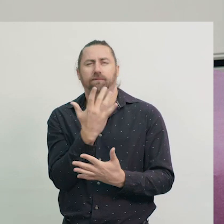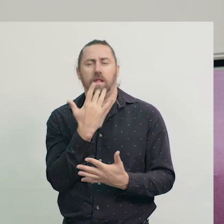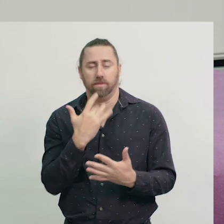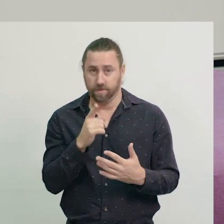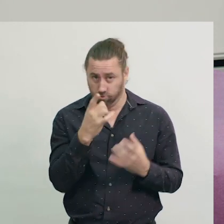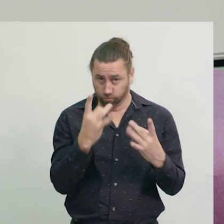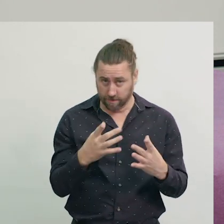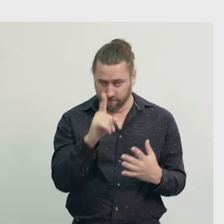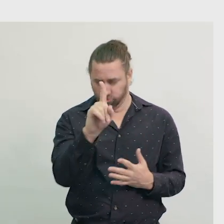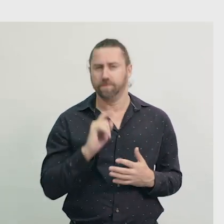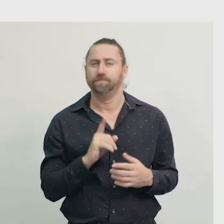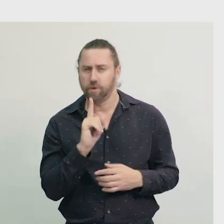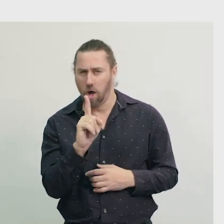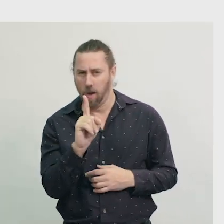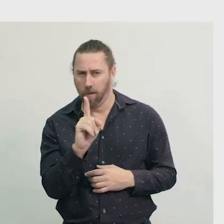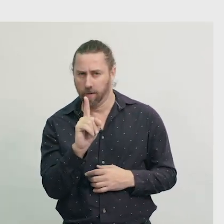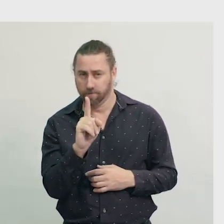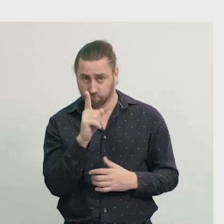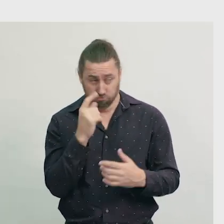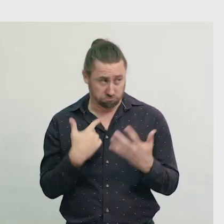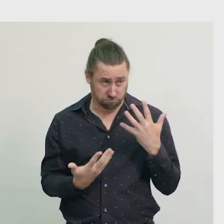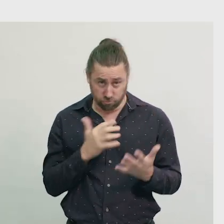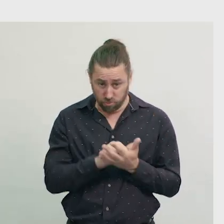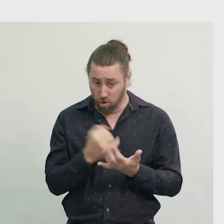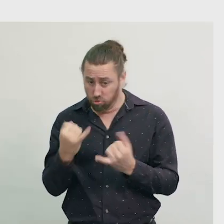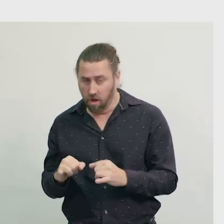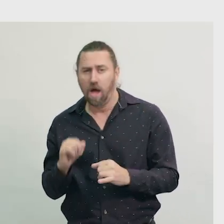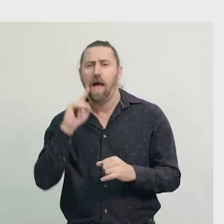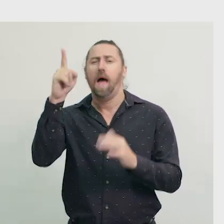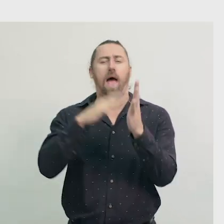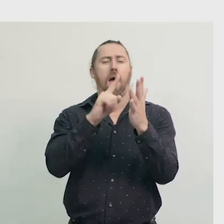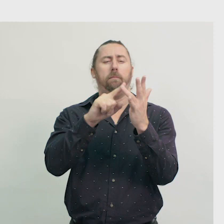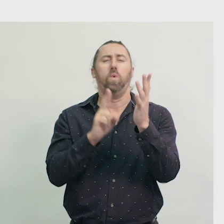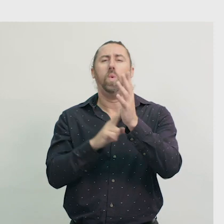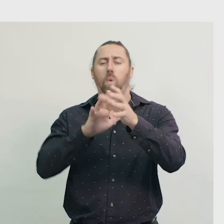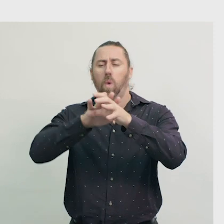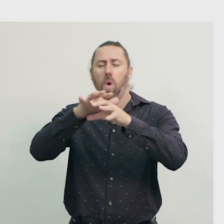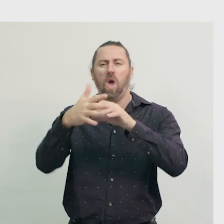Are you ready? Statement 1: The surface of the Moon is dry and rocky.